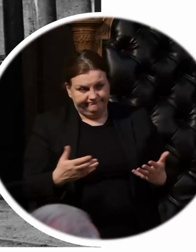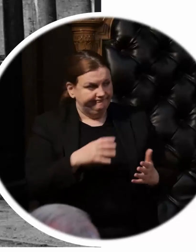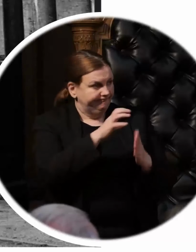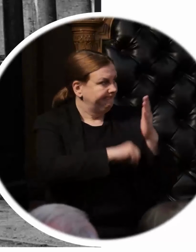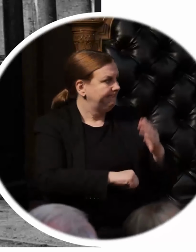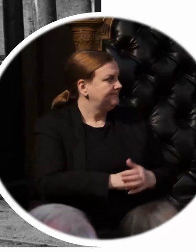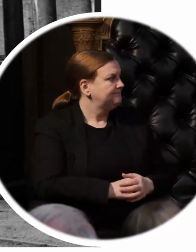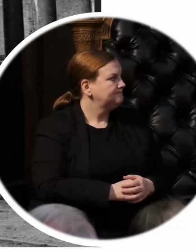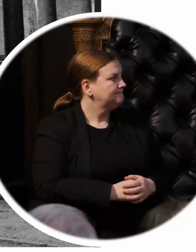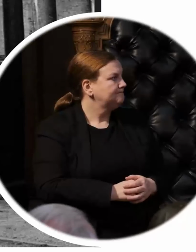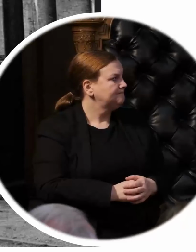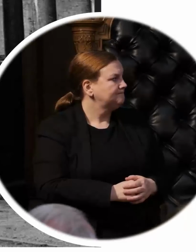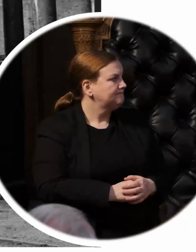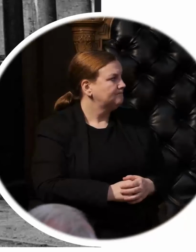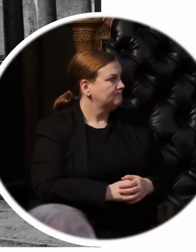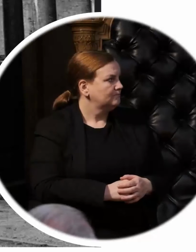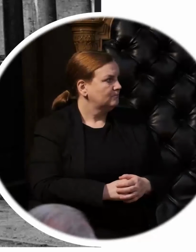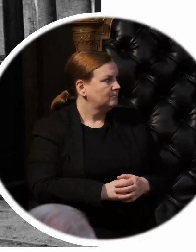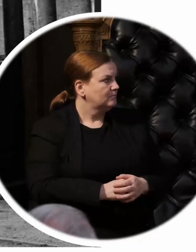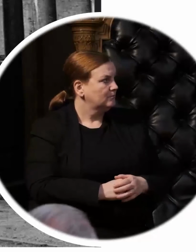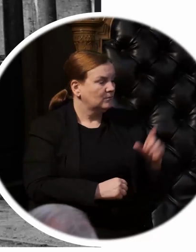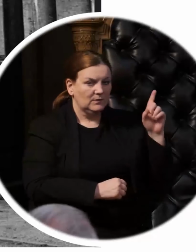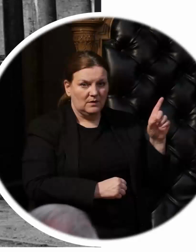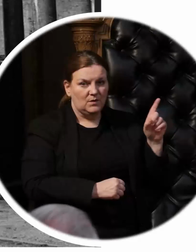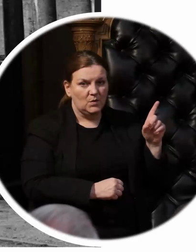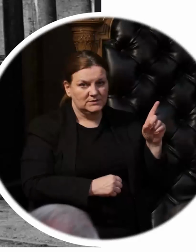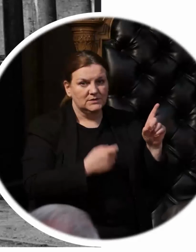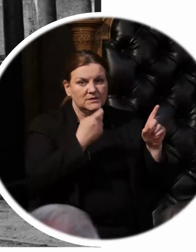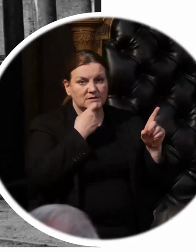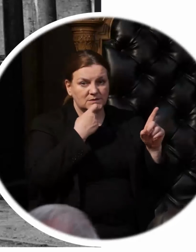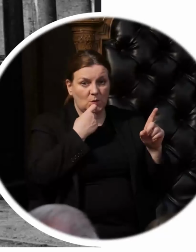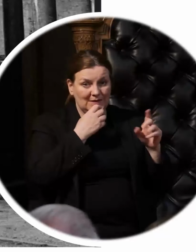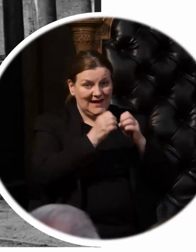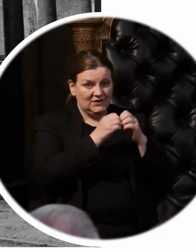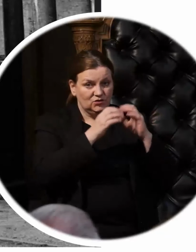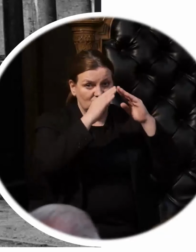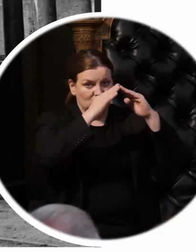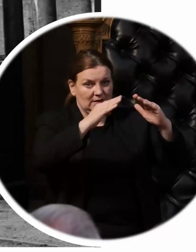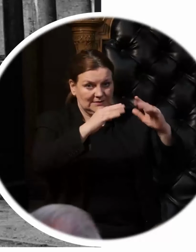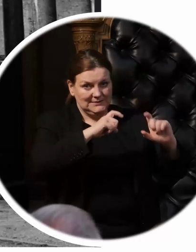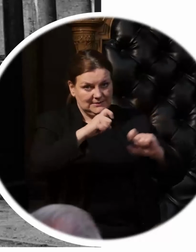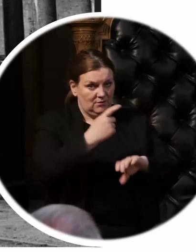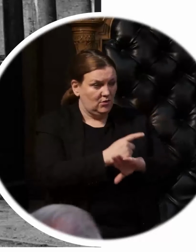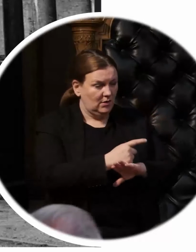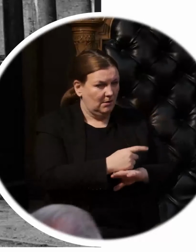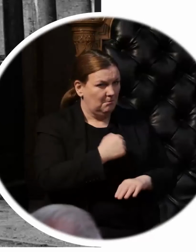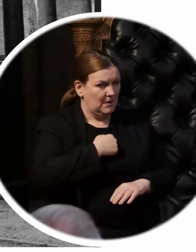And I do believe these still, these stone engine sheds still stand to my knowledge as well.